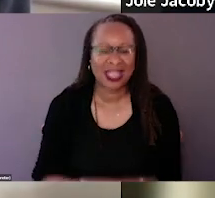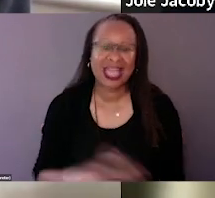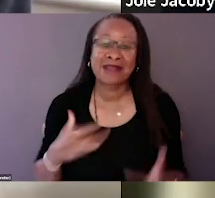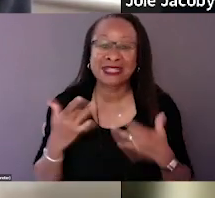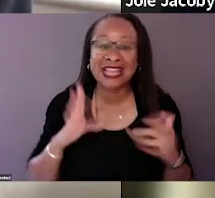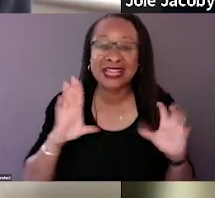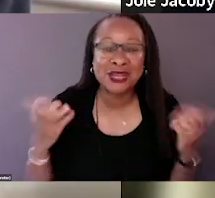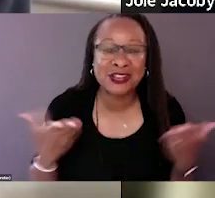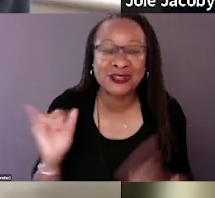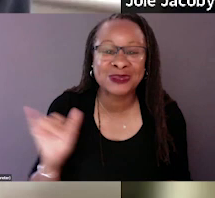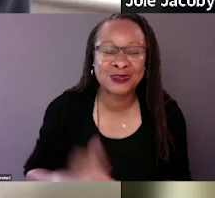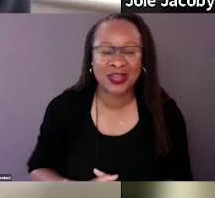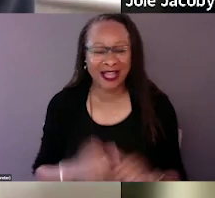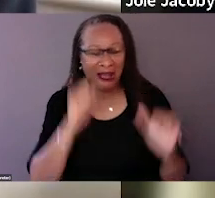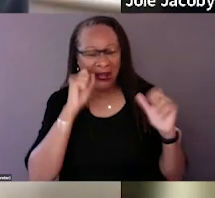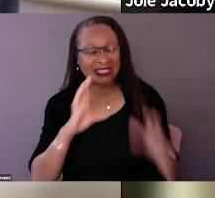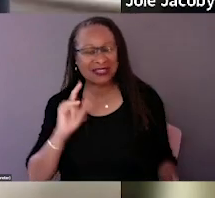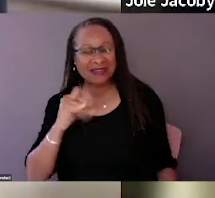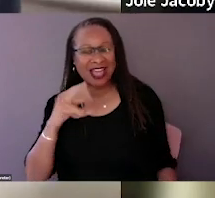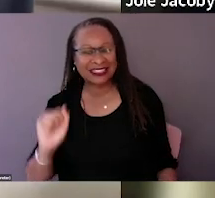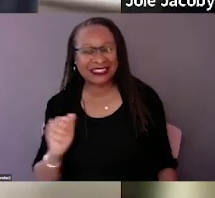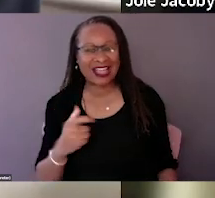Awesome, I missed out on the whole age thing.